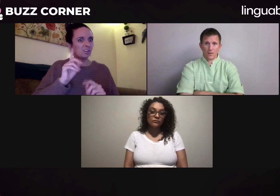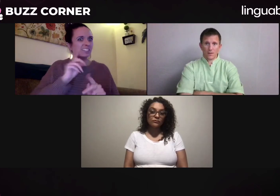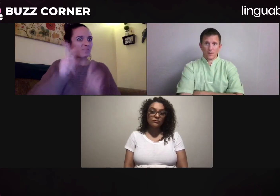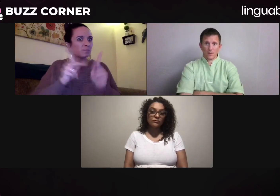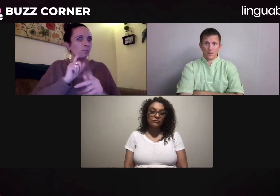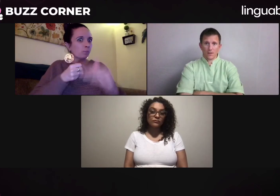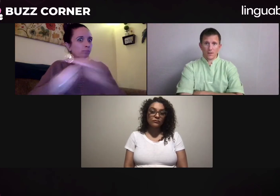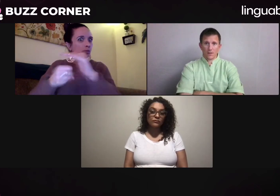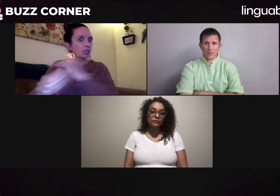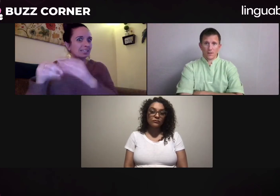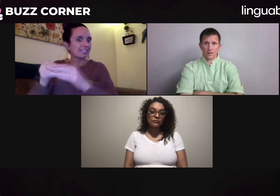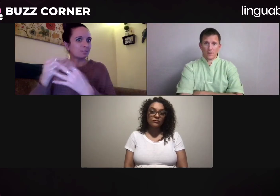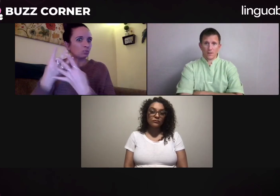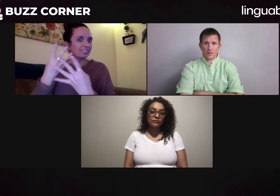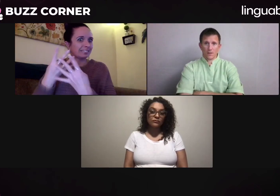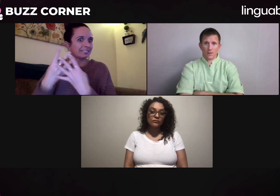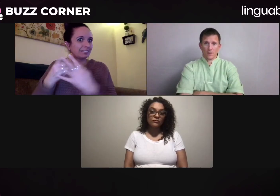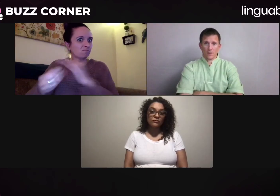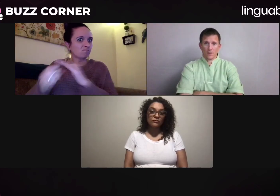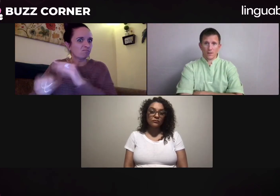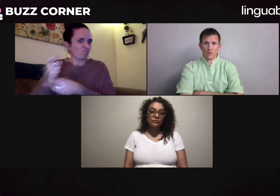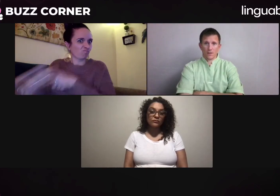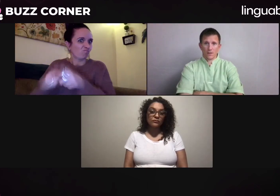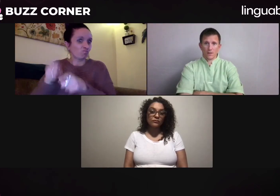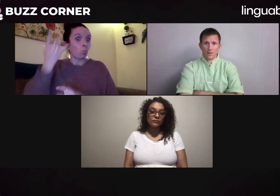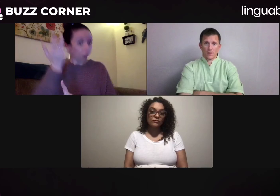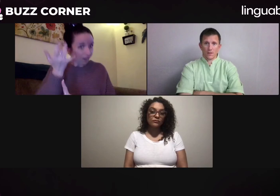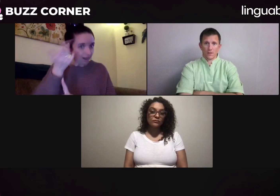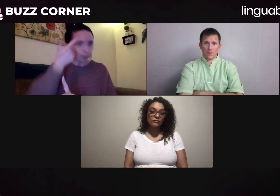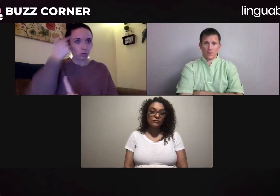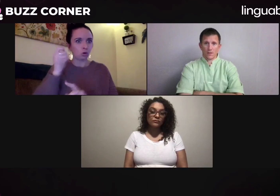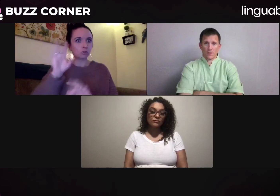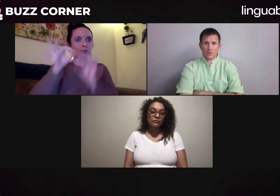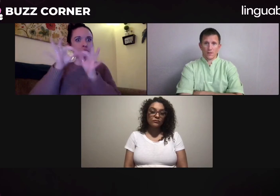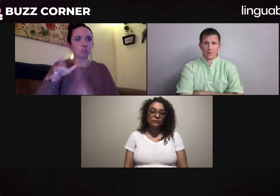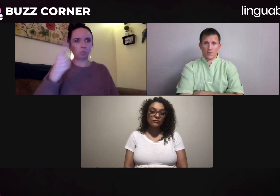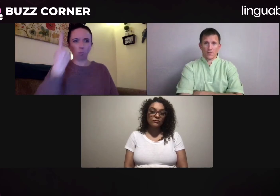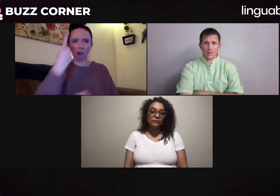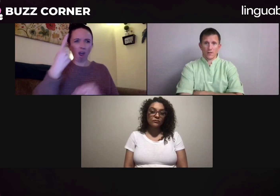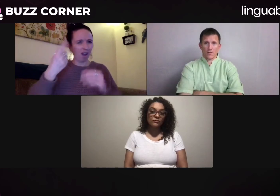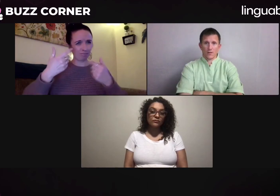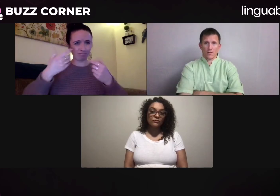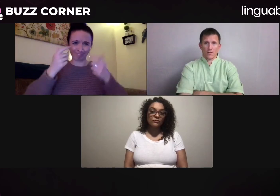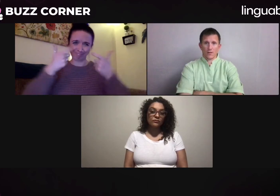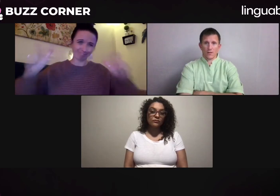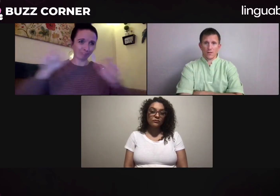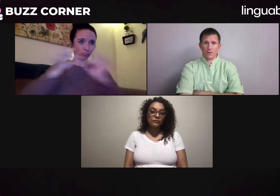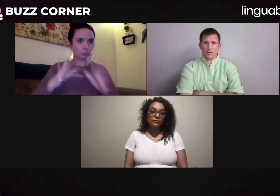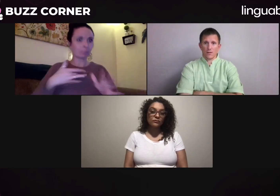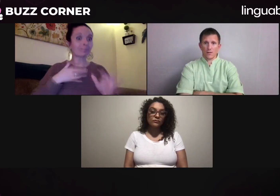there have have not been in touch for a while, but there was someone who was put in prison